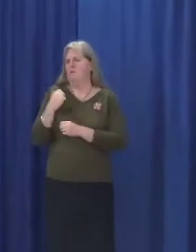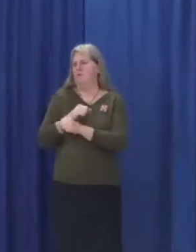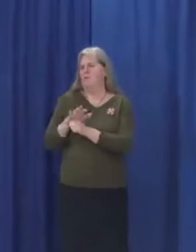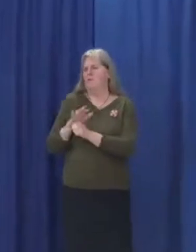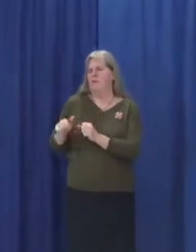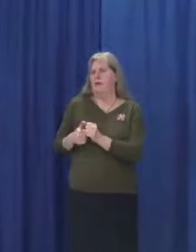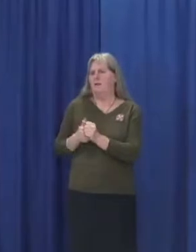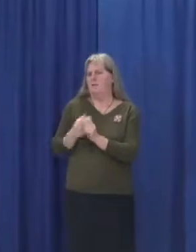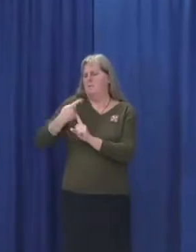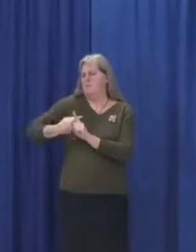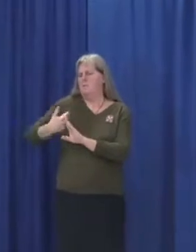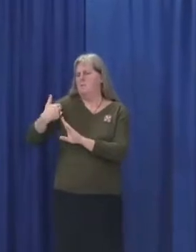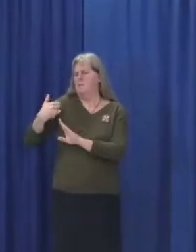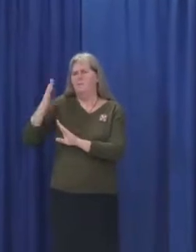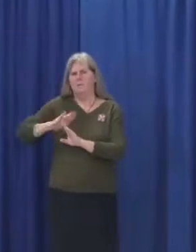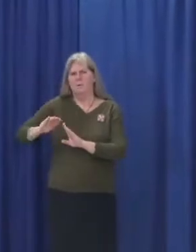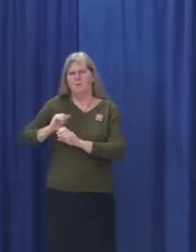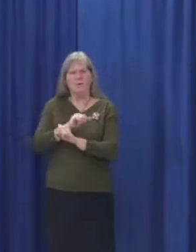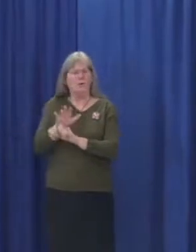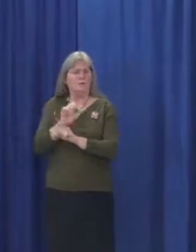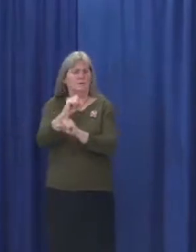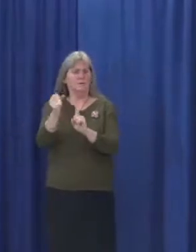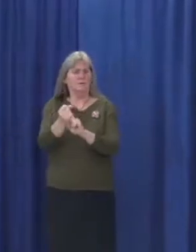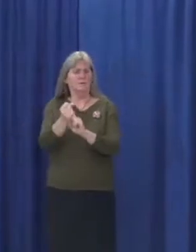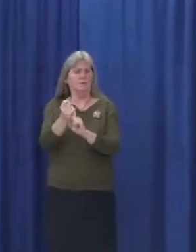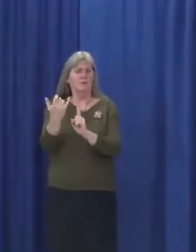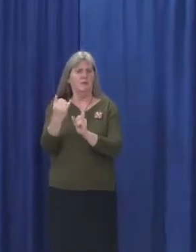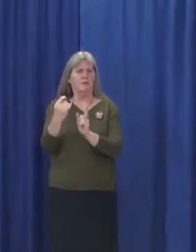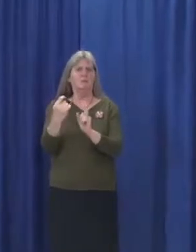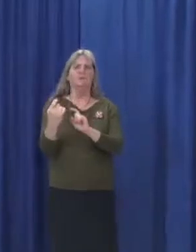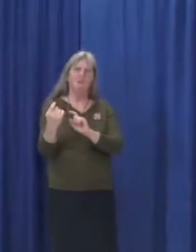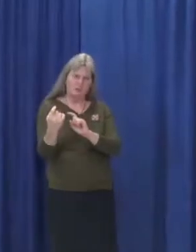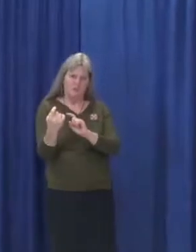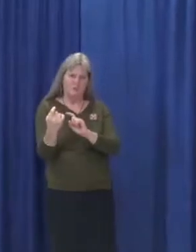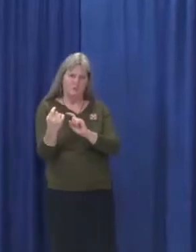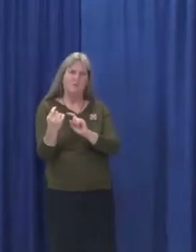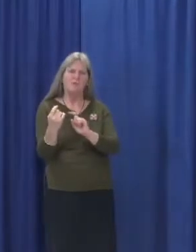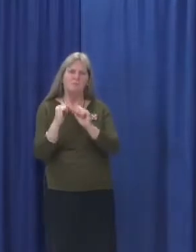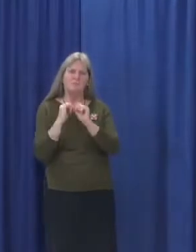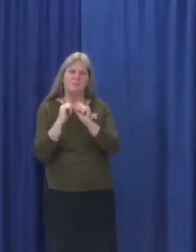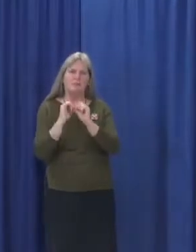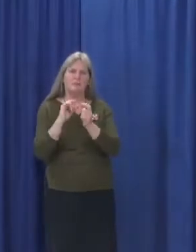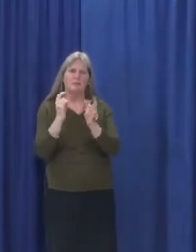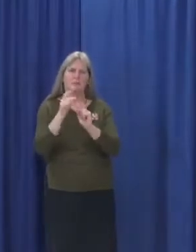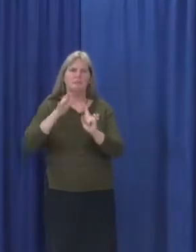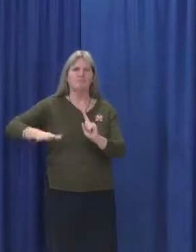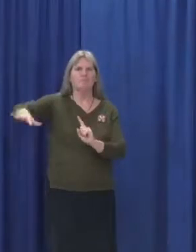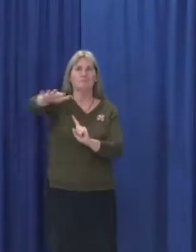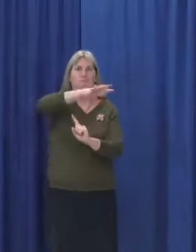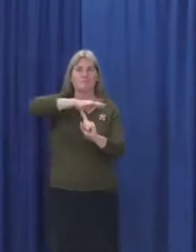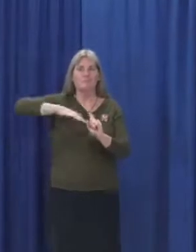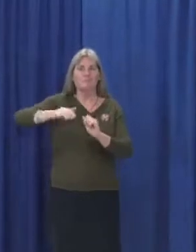over a month ago COVID-19 has changed and continues to change.